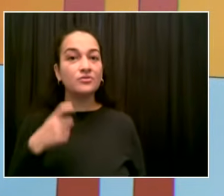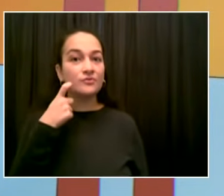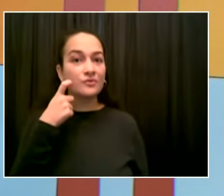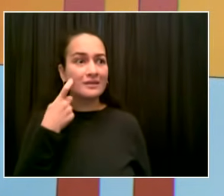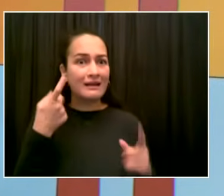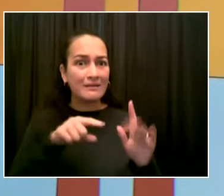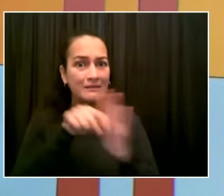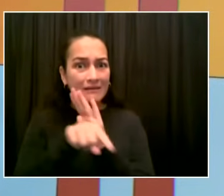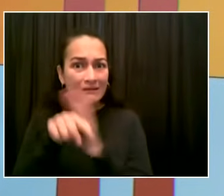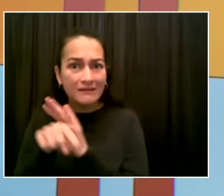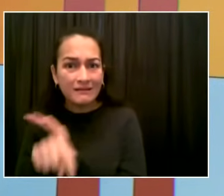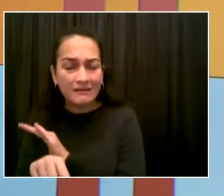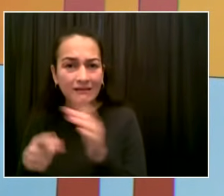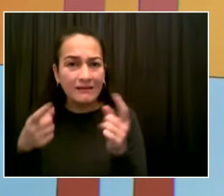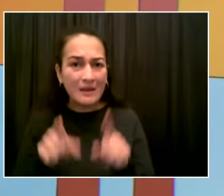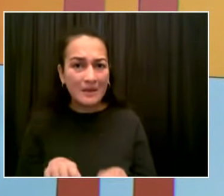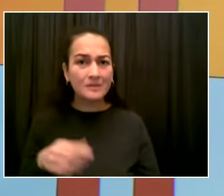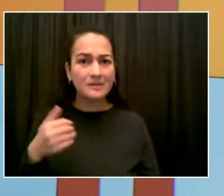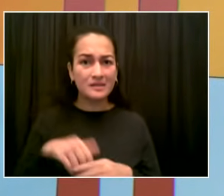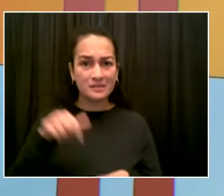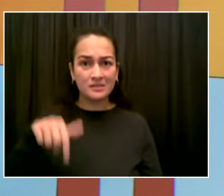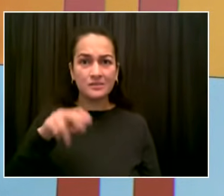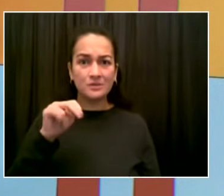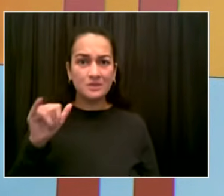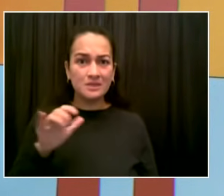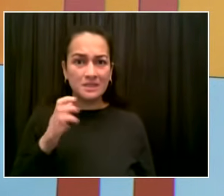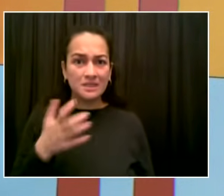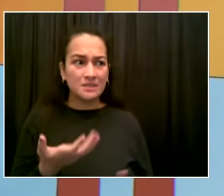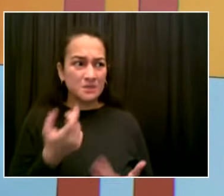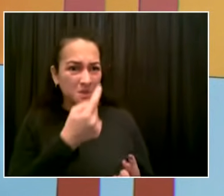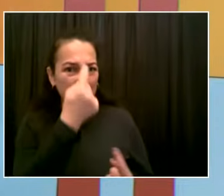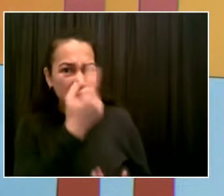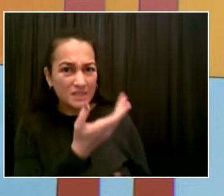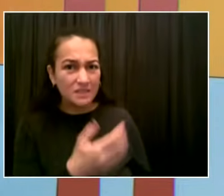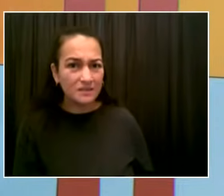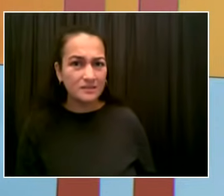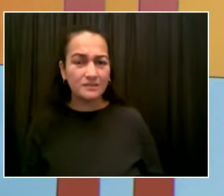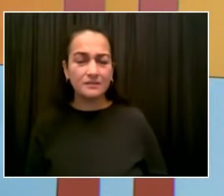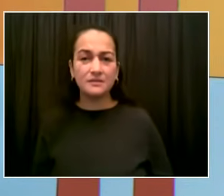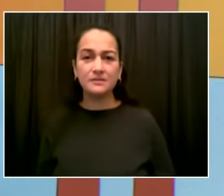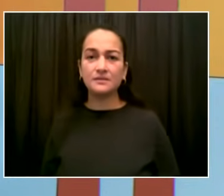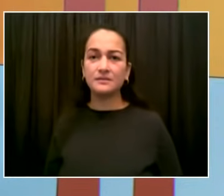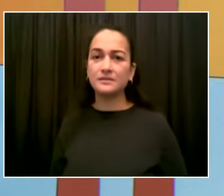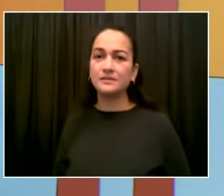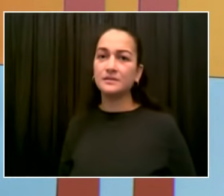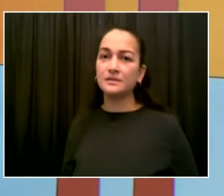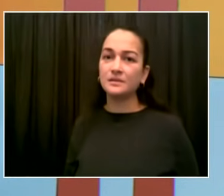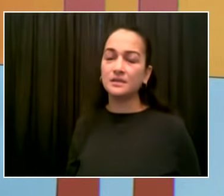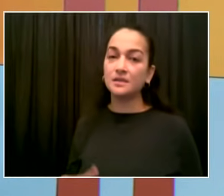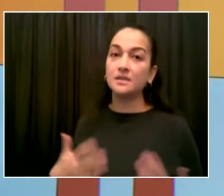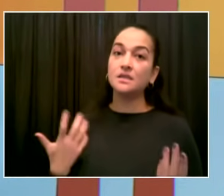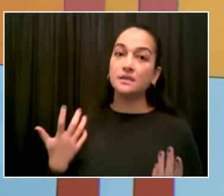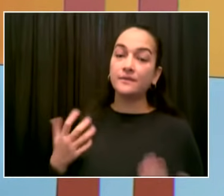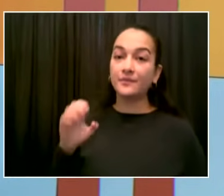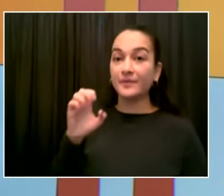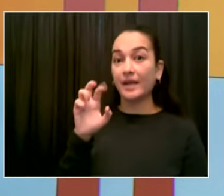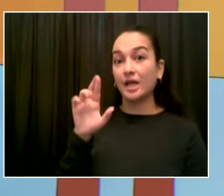AS REALITY. WELL, I WOULD■ç KEEP THIS BROAD AND SAY AGAIN, I HAVE REAL FAITH IN ERIC ADAMS.